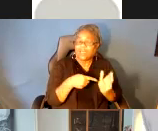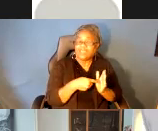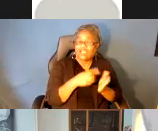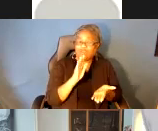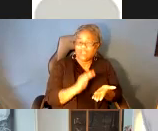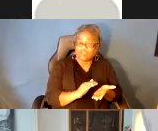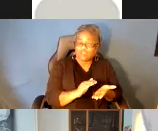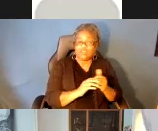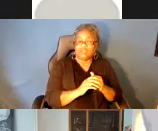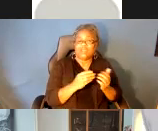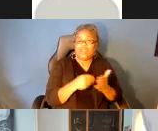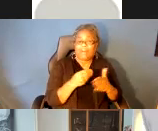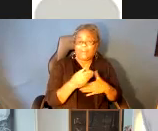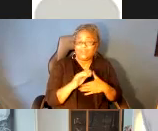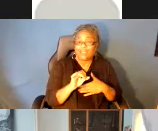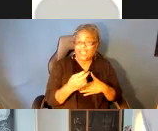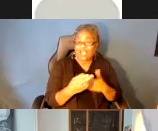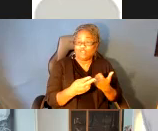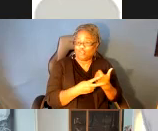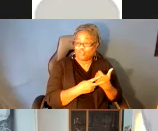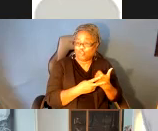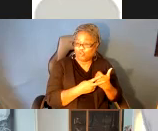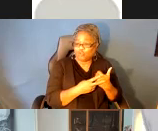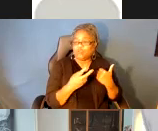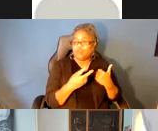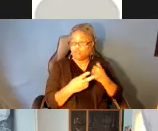These are all ineligible budget items.